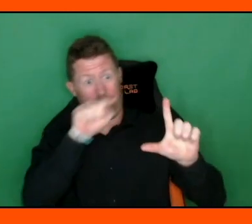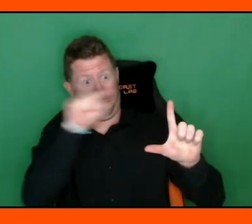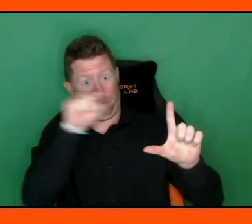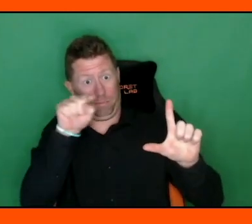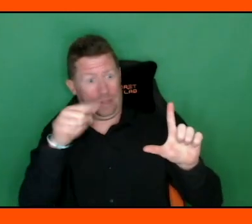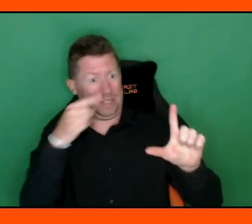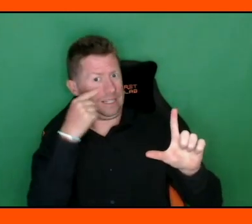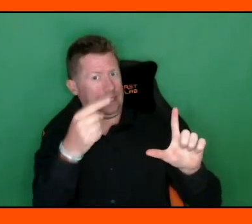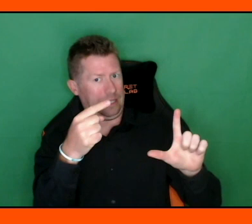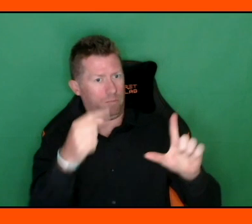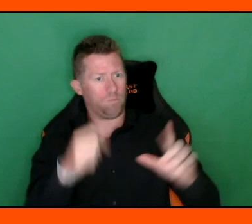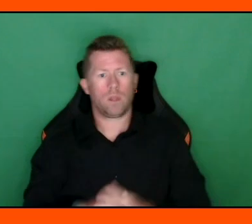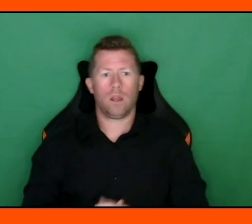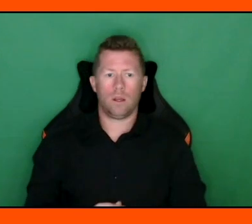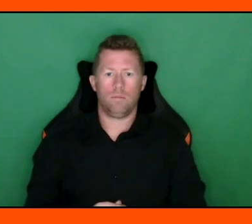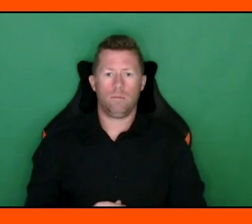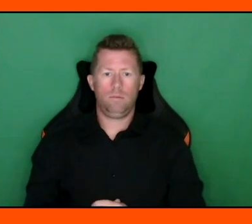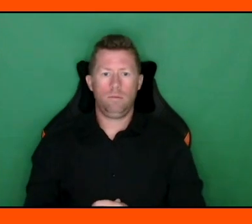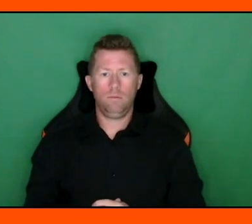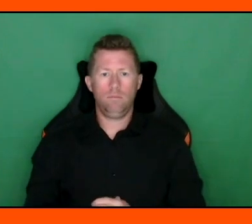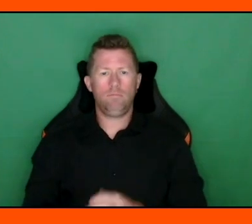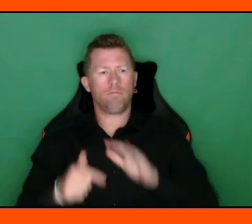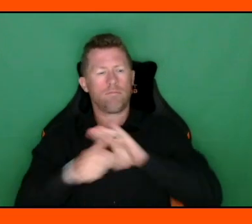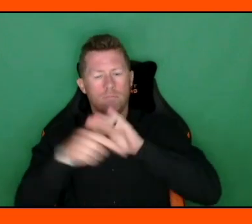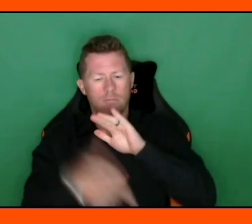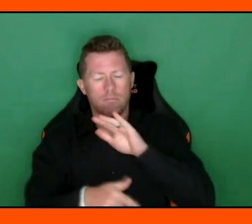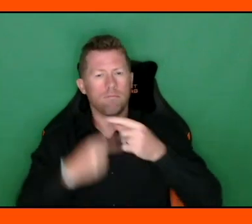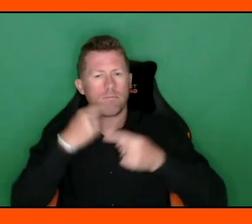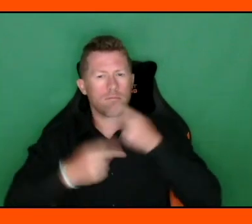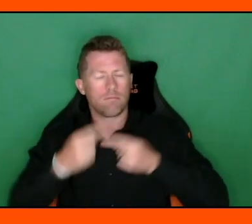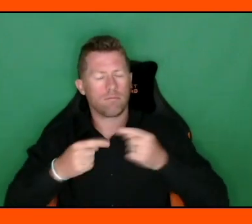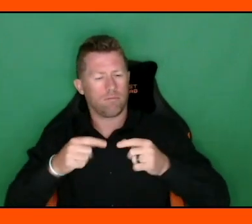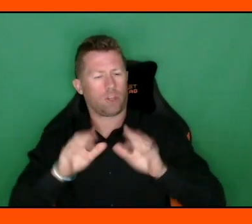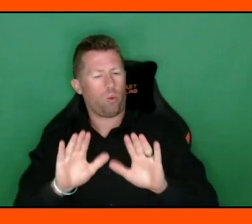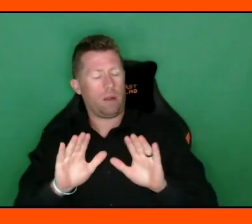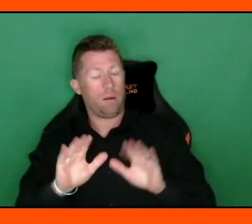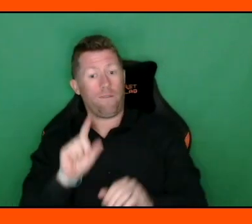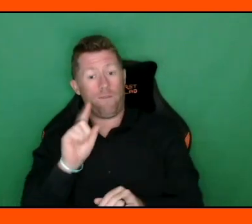Before we delve into the detail of the Topic Consultation Process let’s take a look at what the Census is